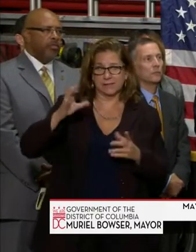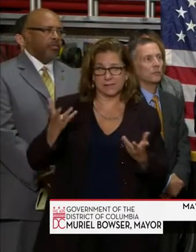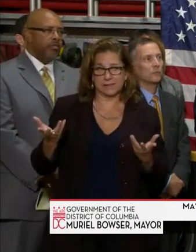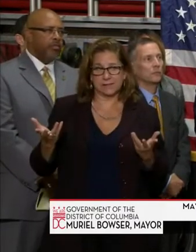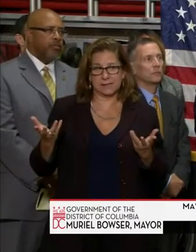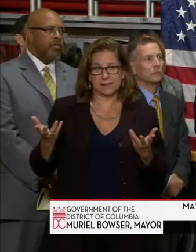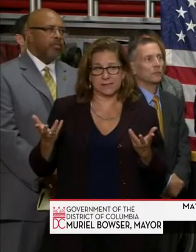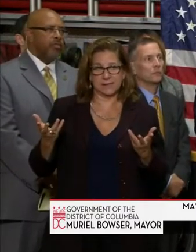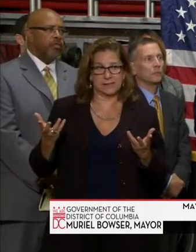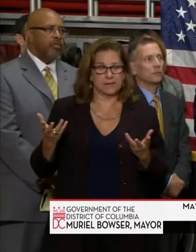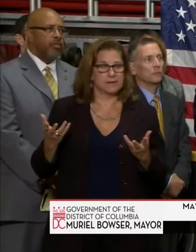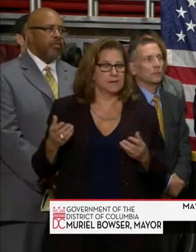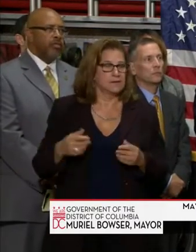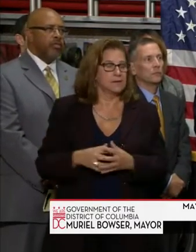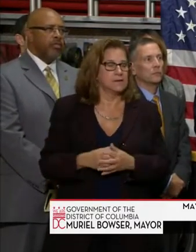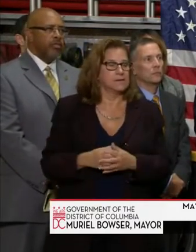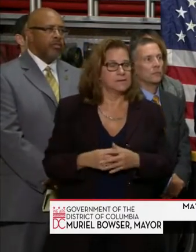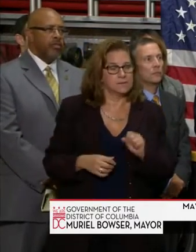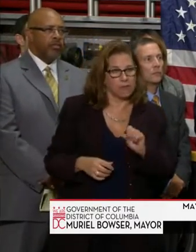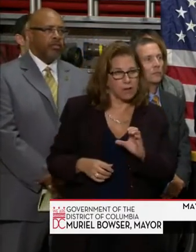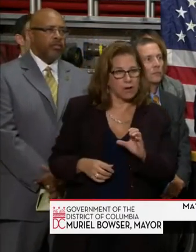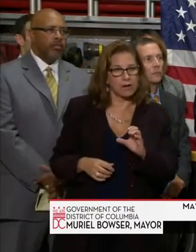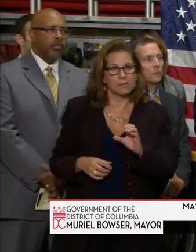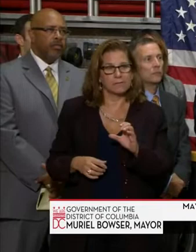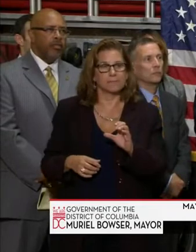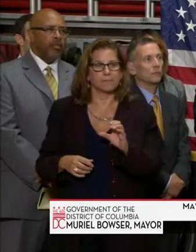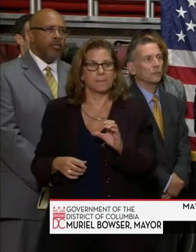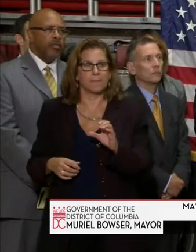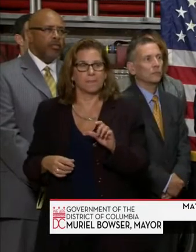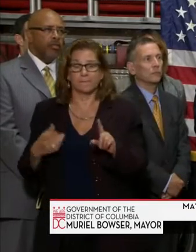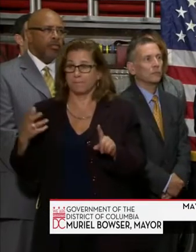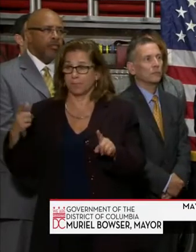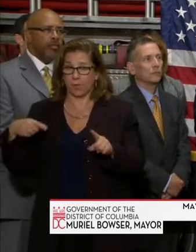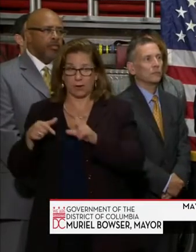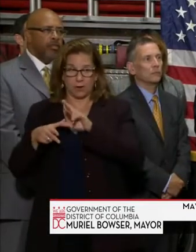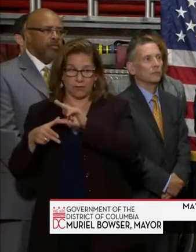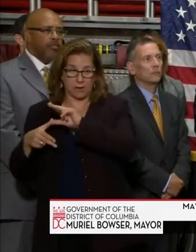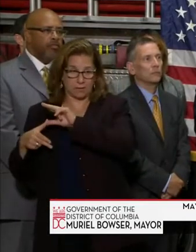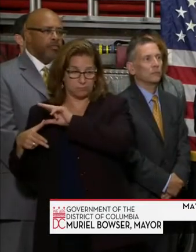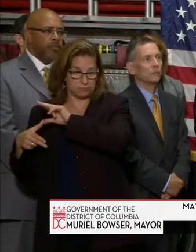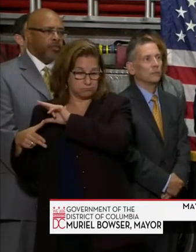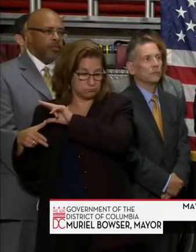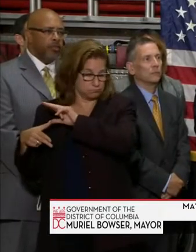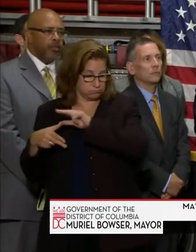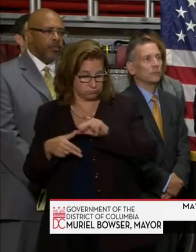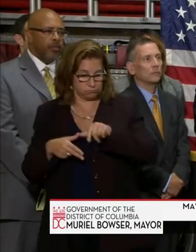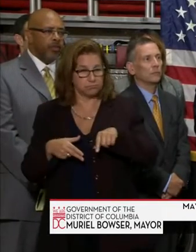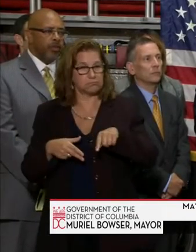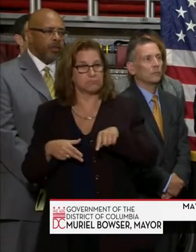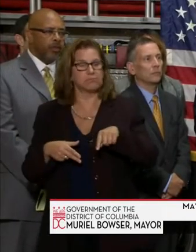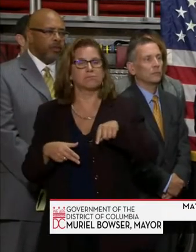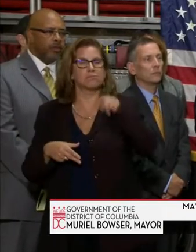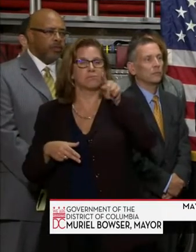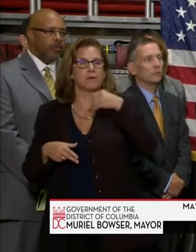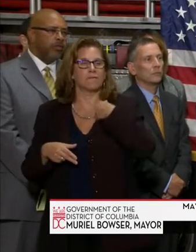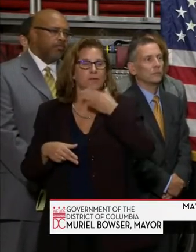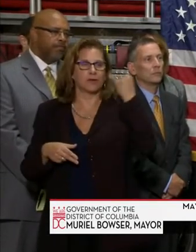ITS TRAJECTORY AFTER IT MAKES LANDFALL IN THE 48 TO 72 HOURS AGAIN AFTER IT COMES ON TO THE EAST COAST.